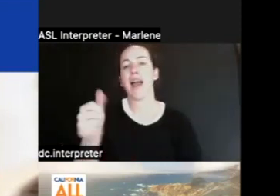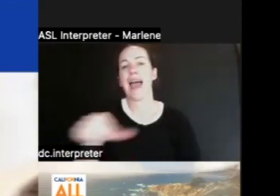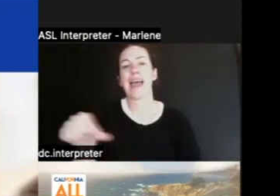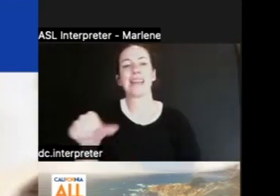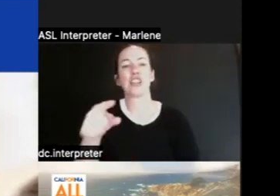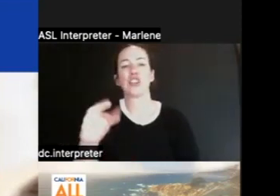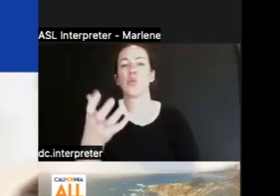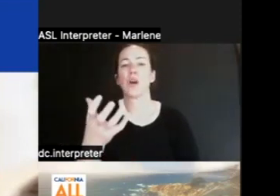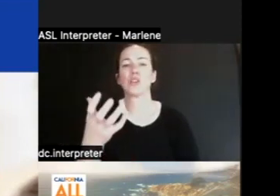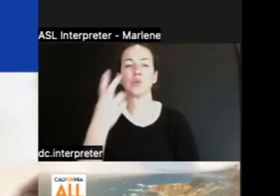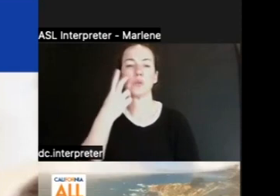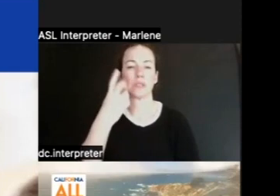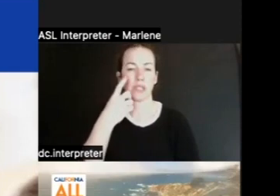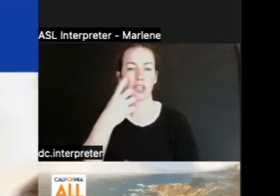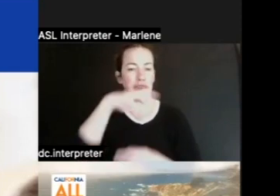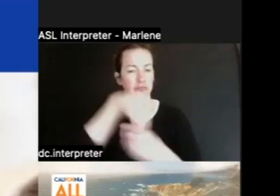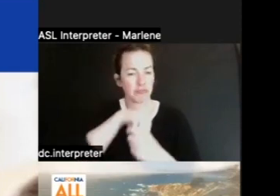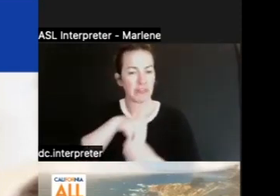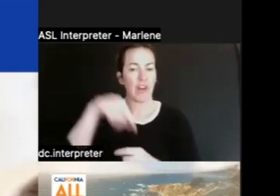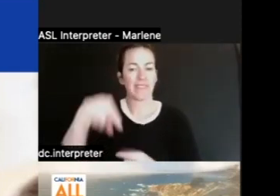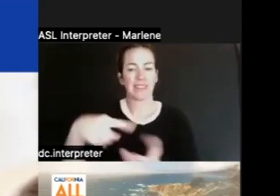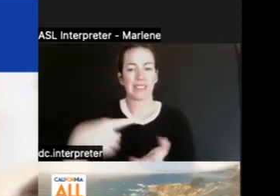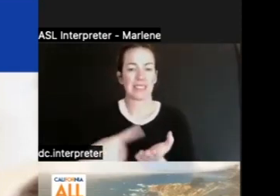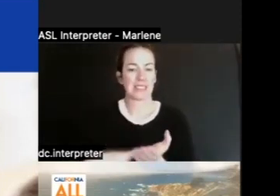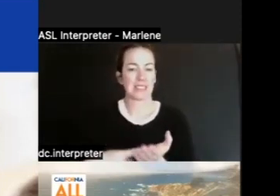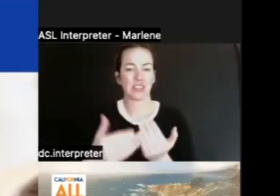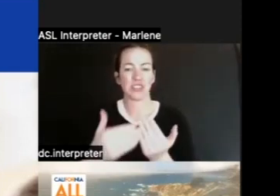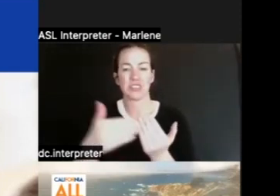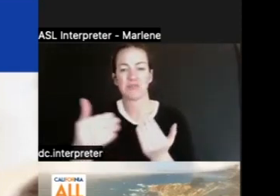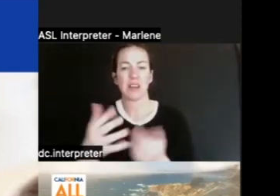would like to see be part of the discussion as we move forward. So I'm just going to pause and